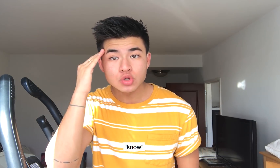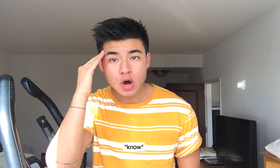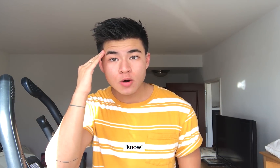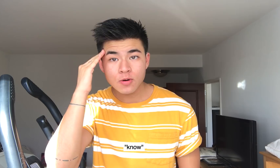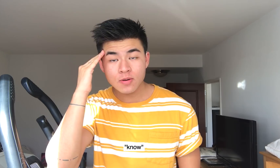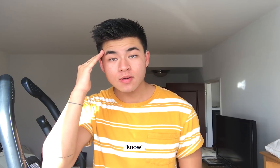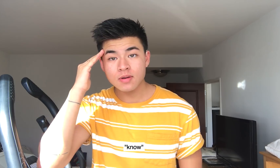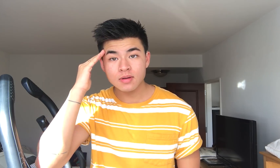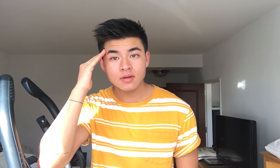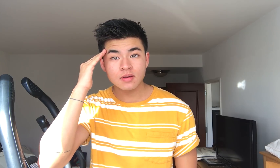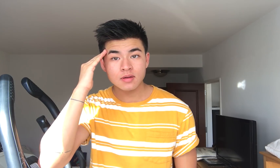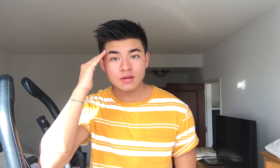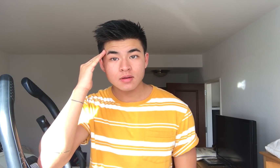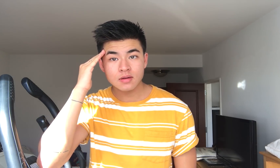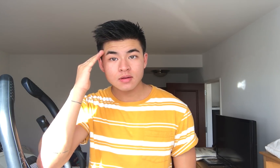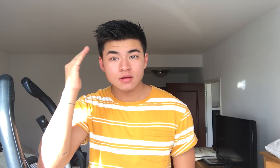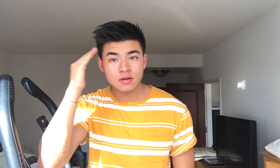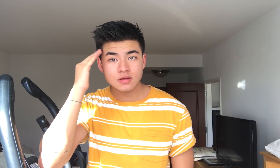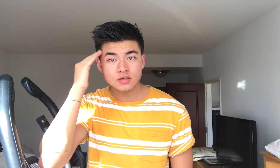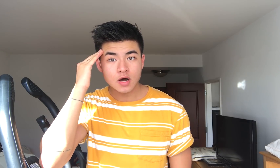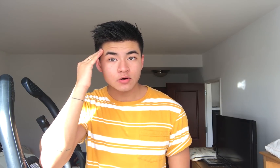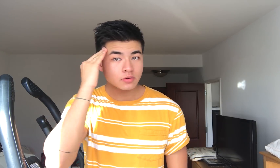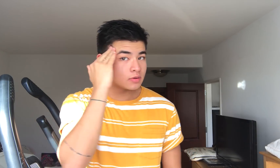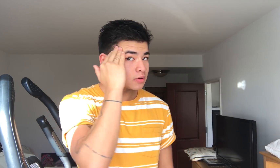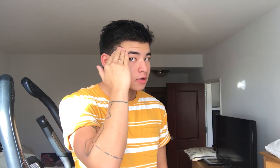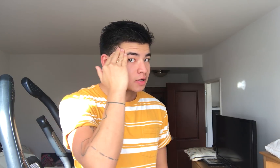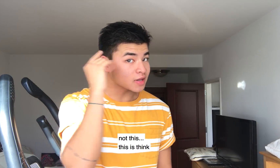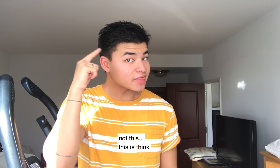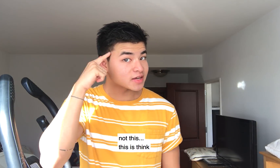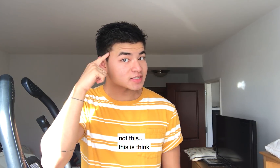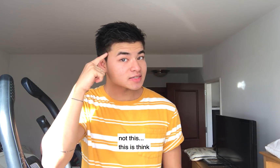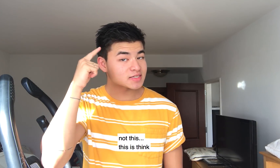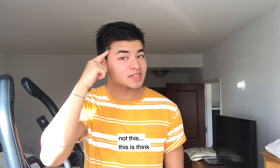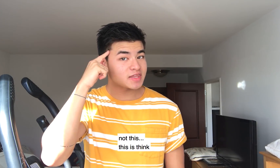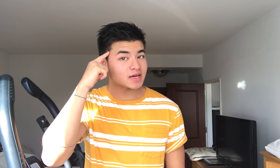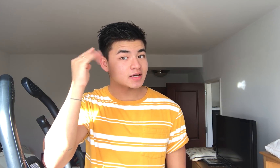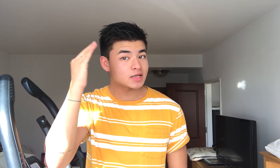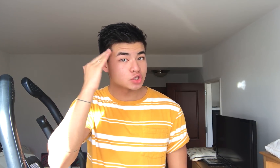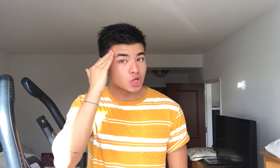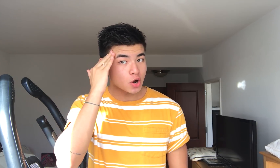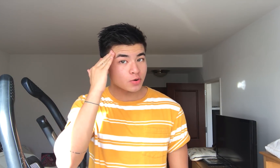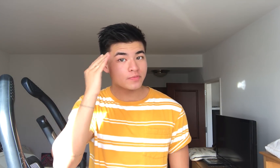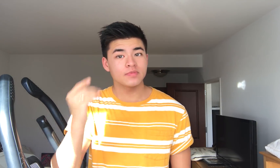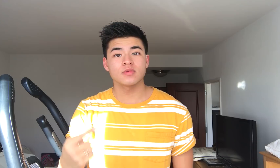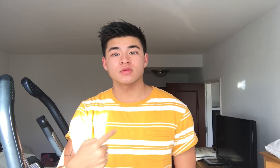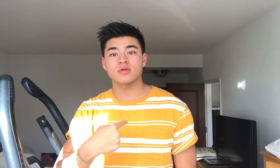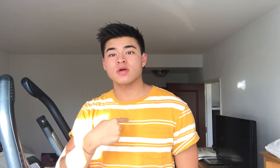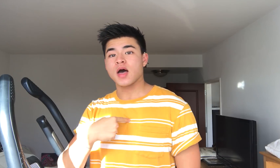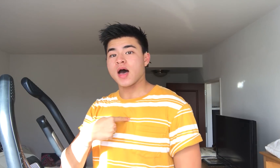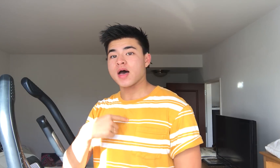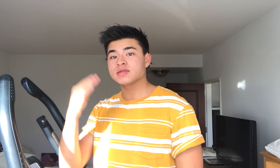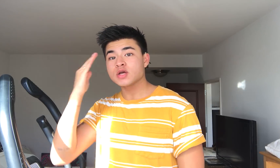Know No, not this this is think no I know